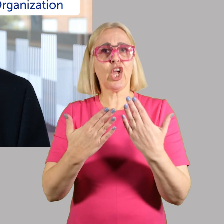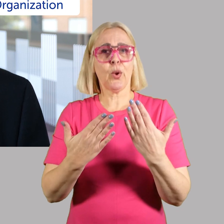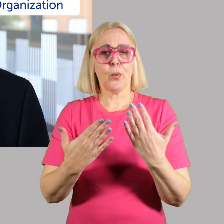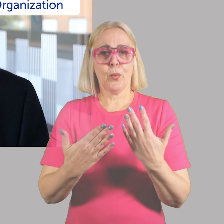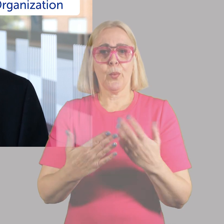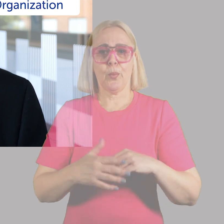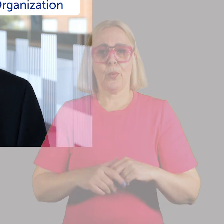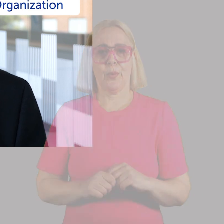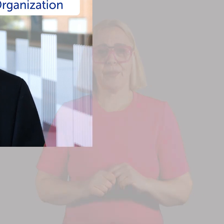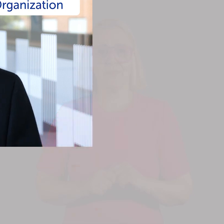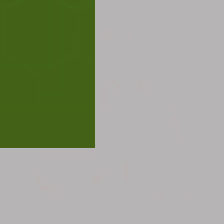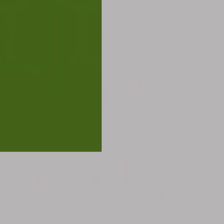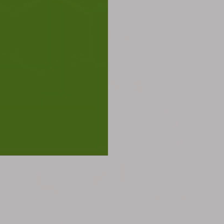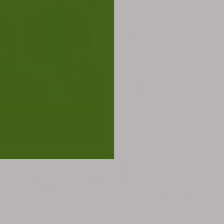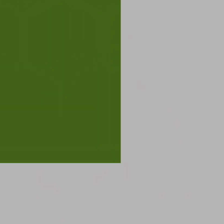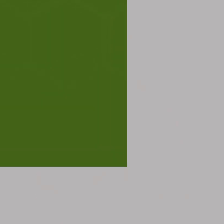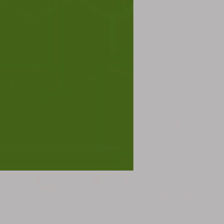Thank you.